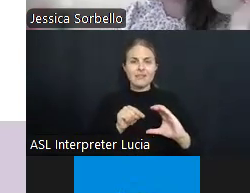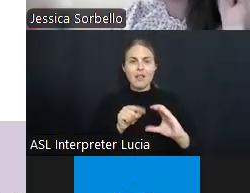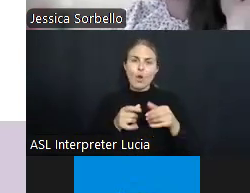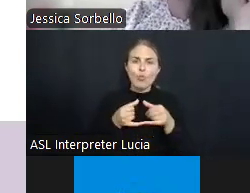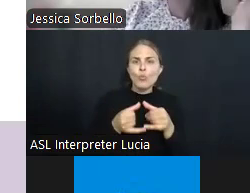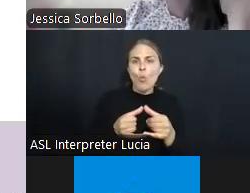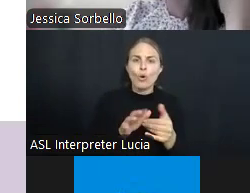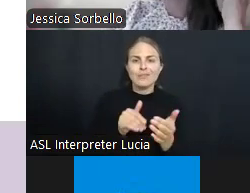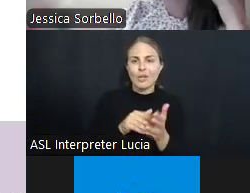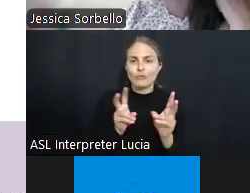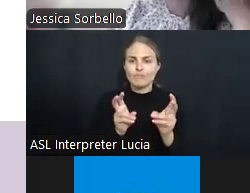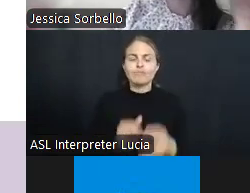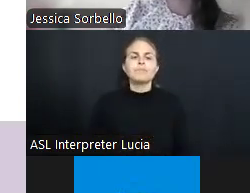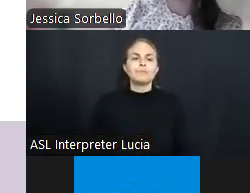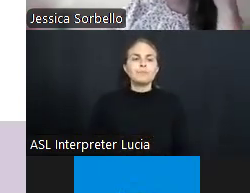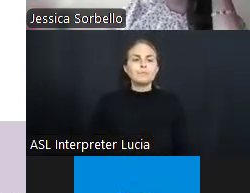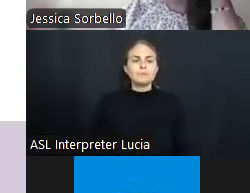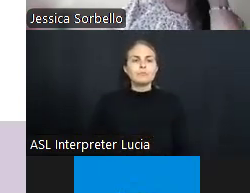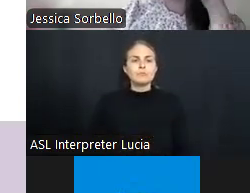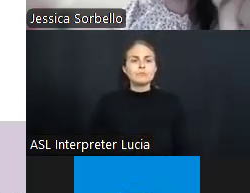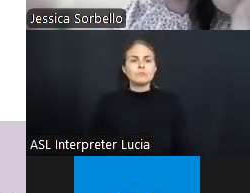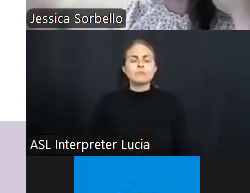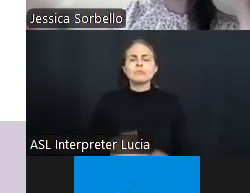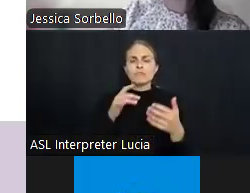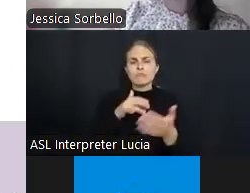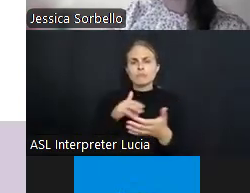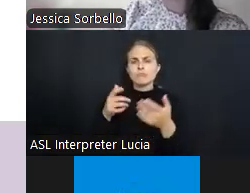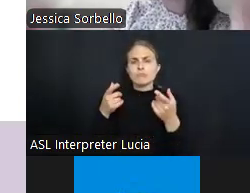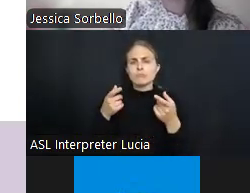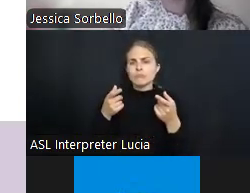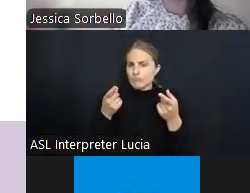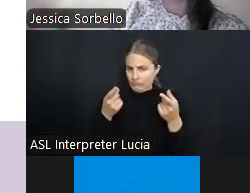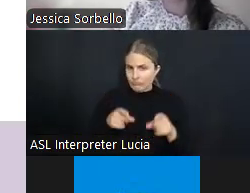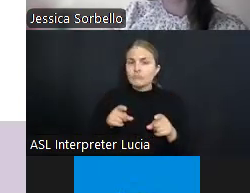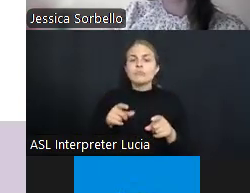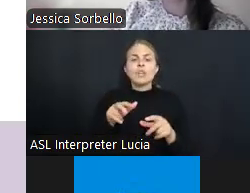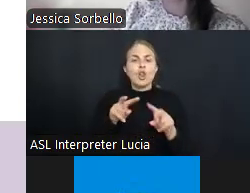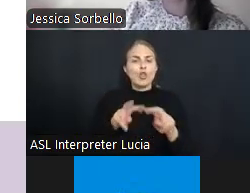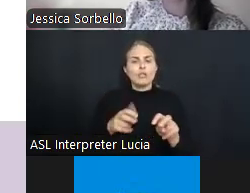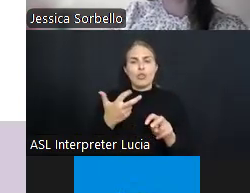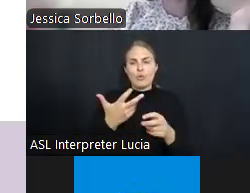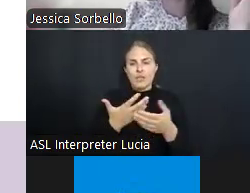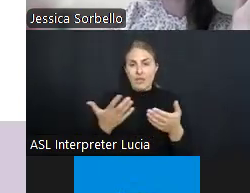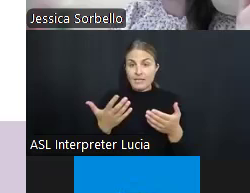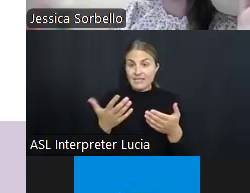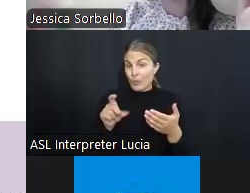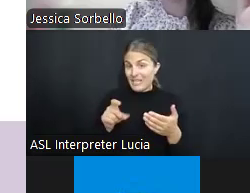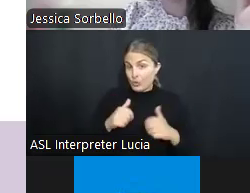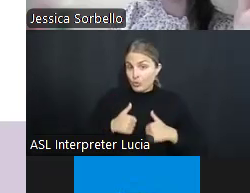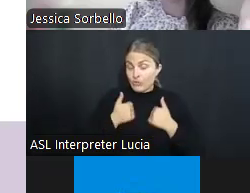Again, it looked at the three things that we need in order to survive. Water, food and dopamine. So, the